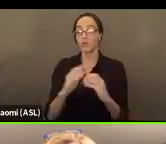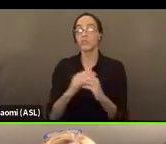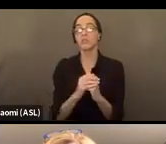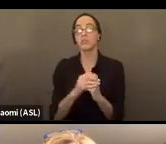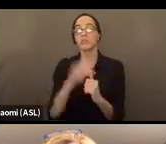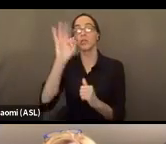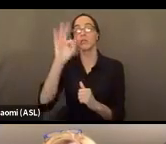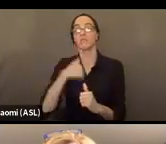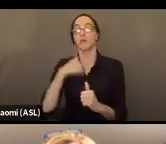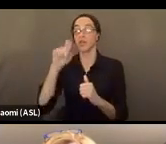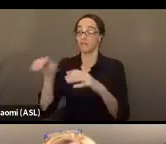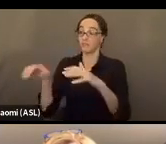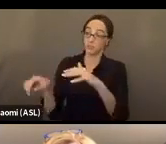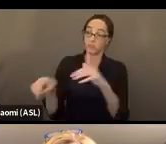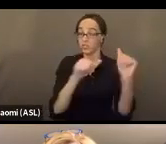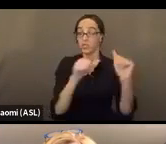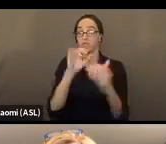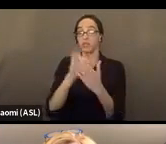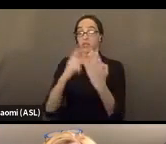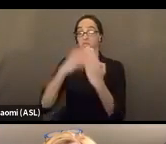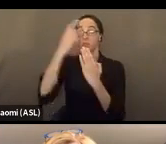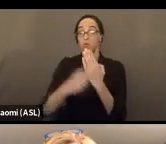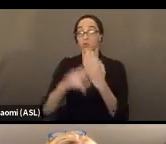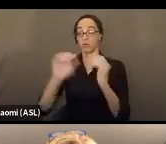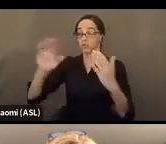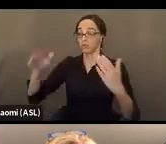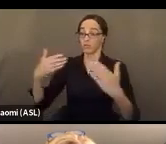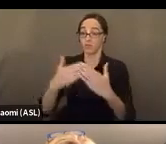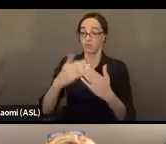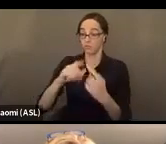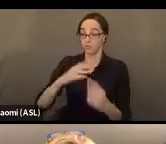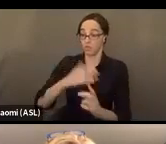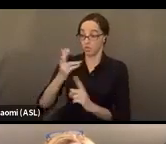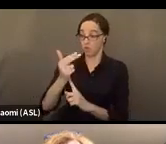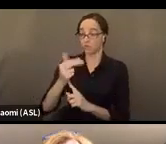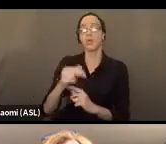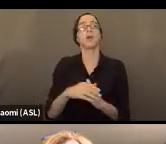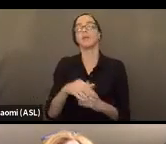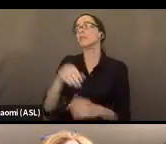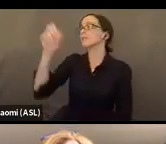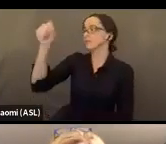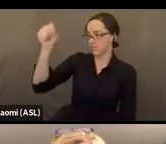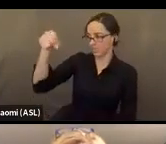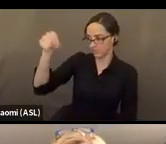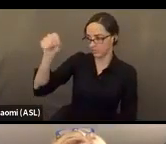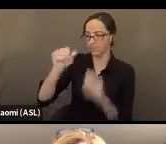yes they can if there can't be arranged through the normal system and you're evacuated you can